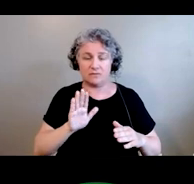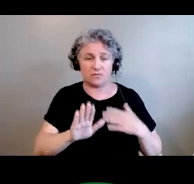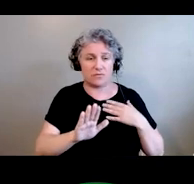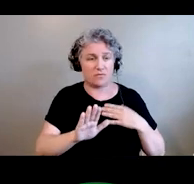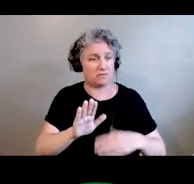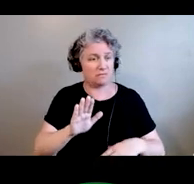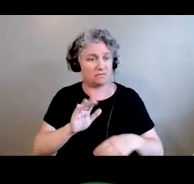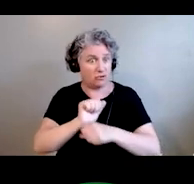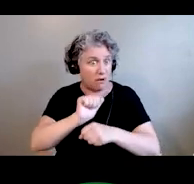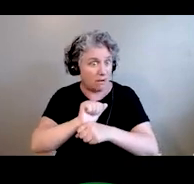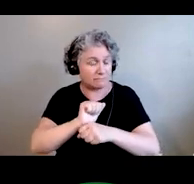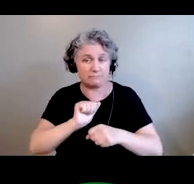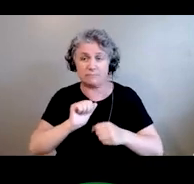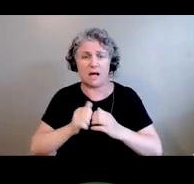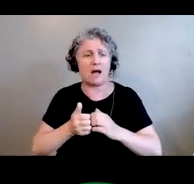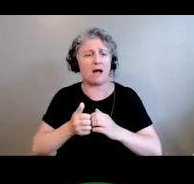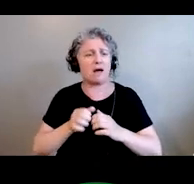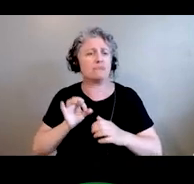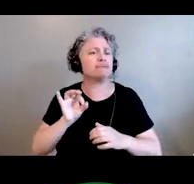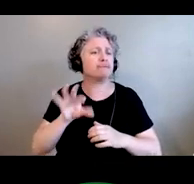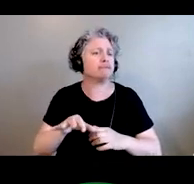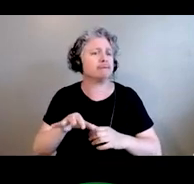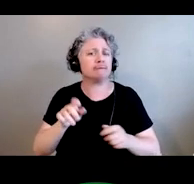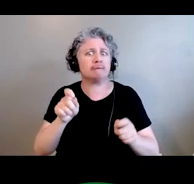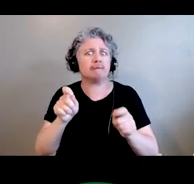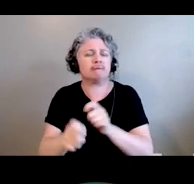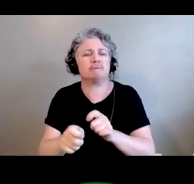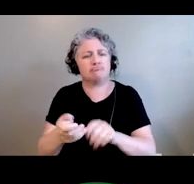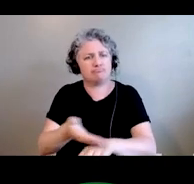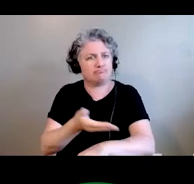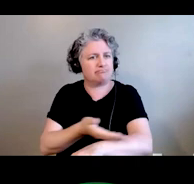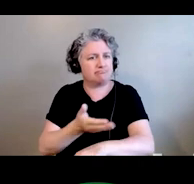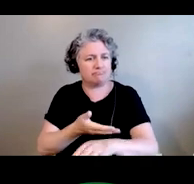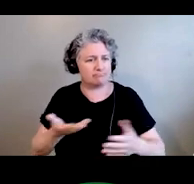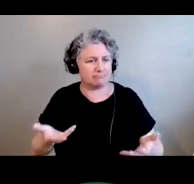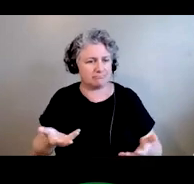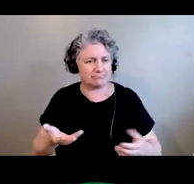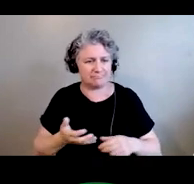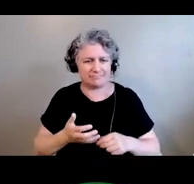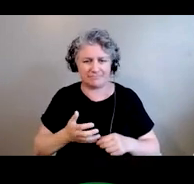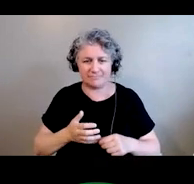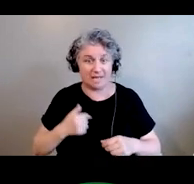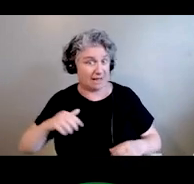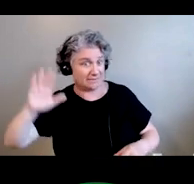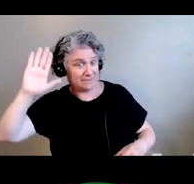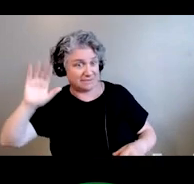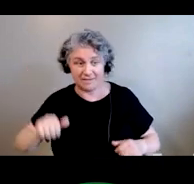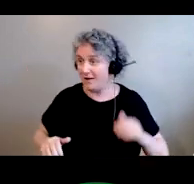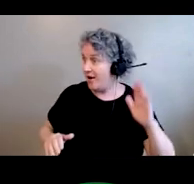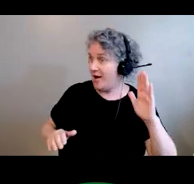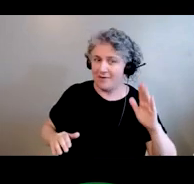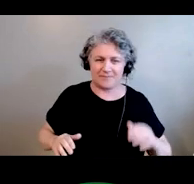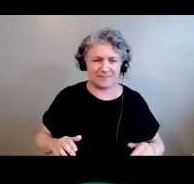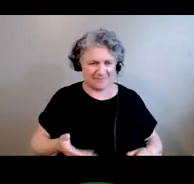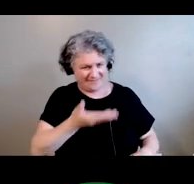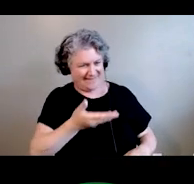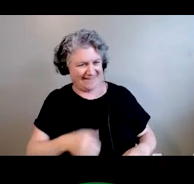I'll jump in. There's a couple of things that I would add. One is, not to necessarily restrict